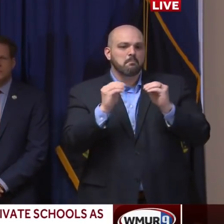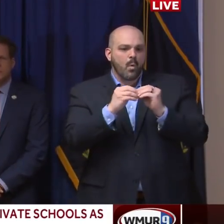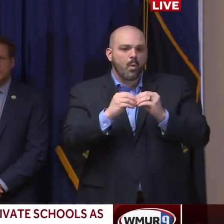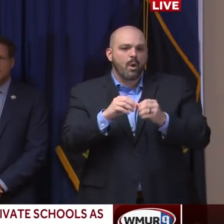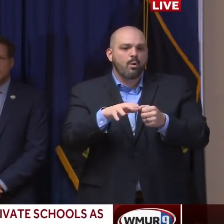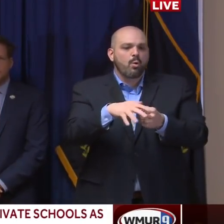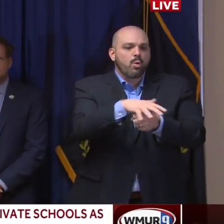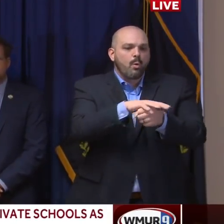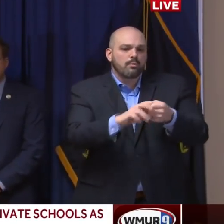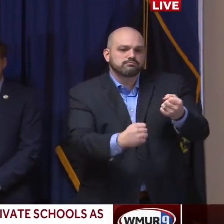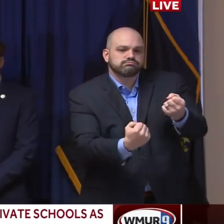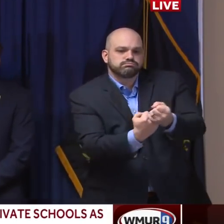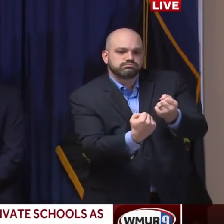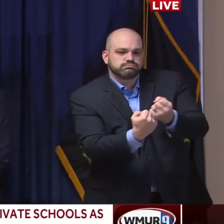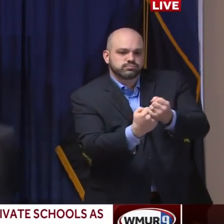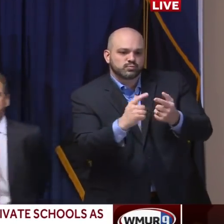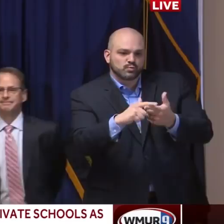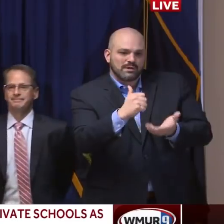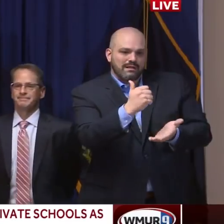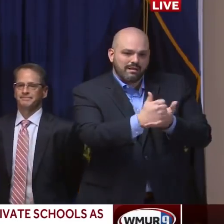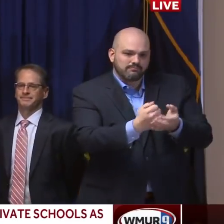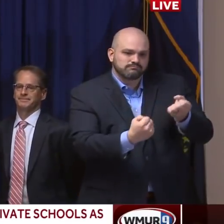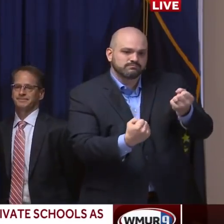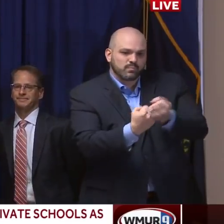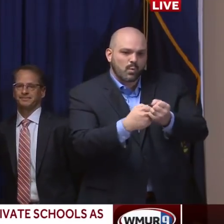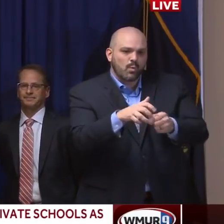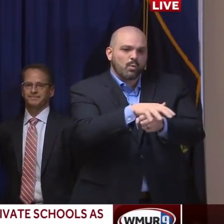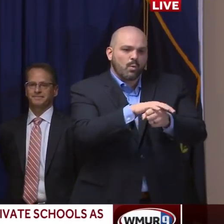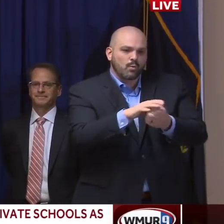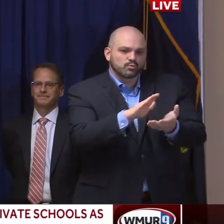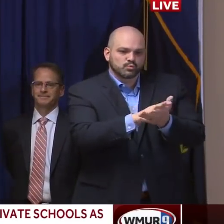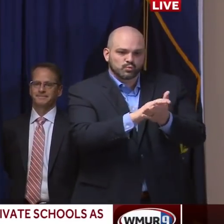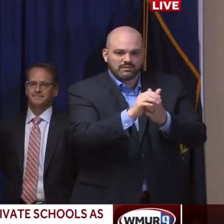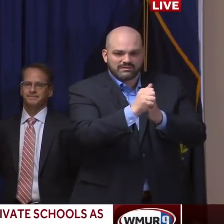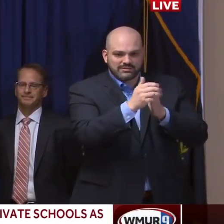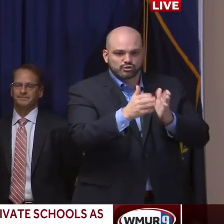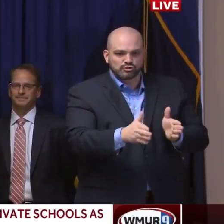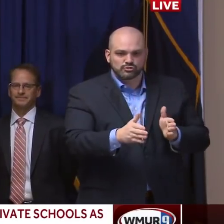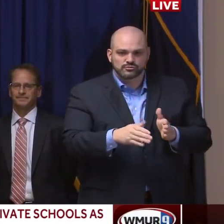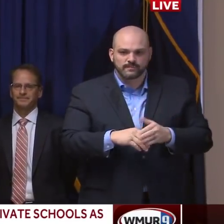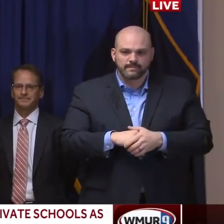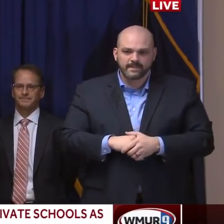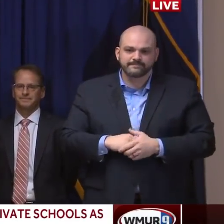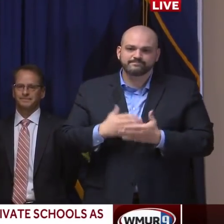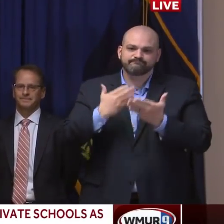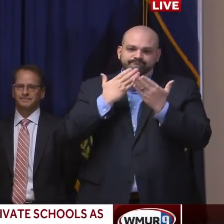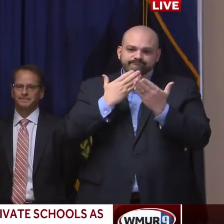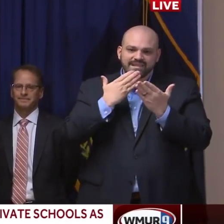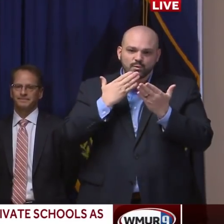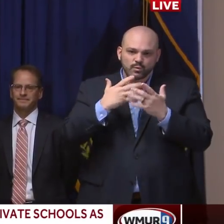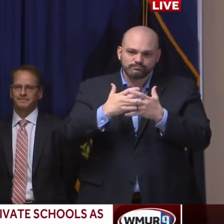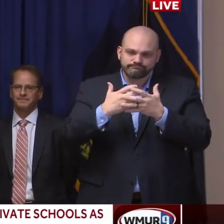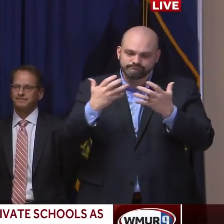I THINK YOU CAN VIEW THIS AS A SUPPORT MEASURE AS WELL FOR LOCAL CONTROL BY SUPPORTING OUR LOCAL SCHOOL LEADERS.